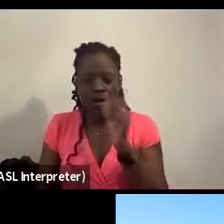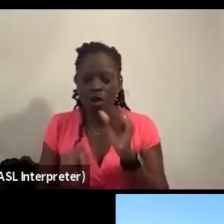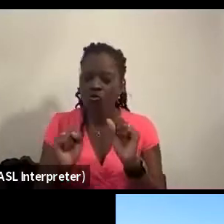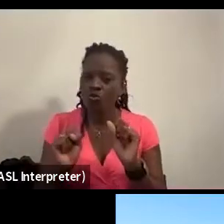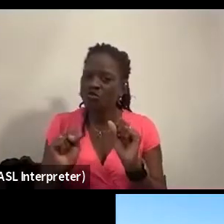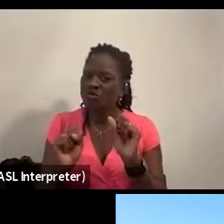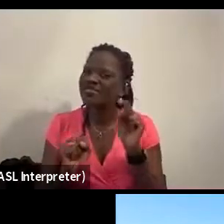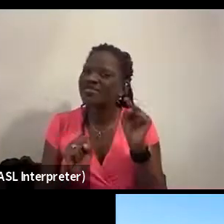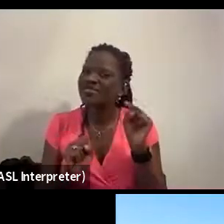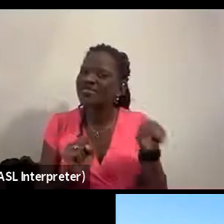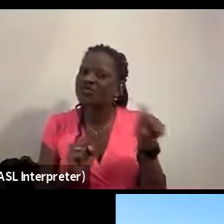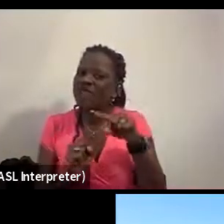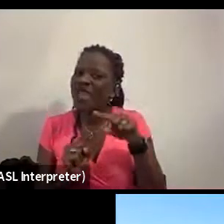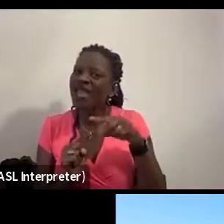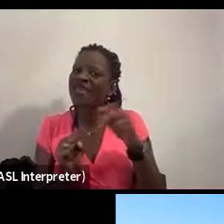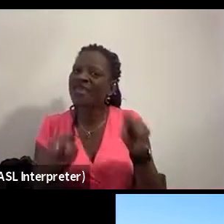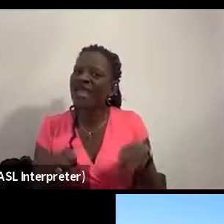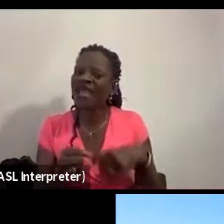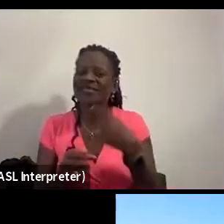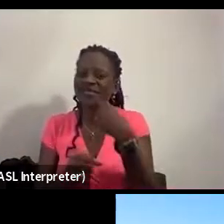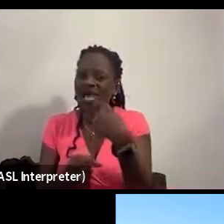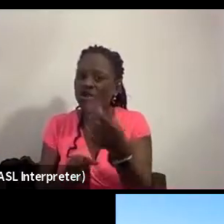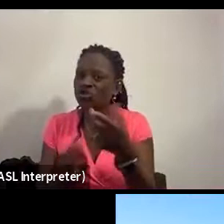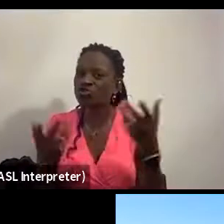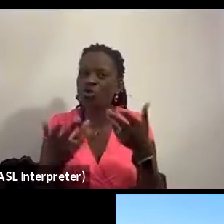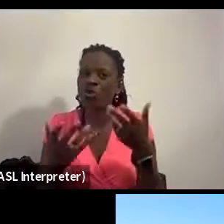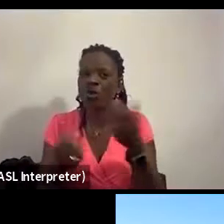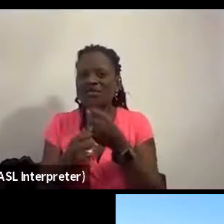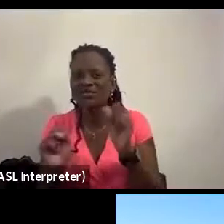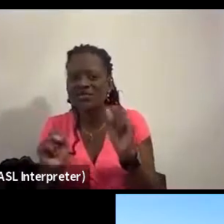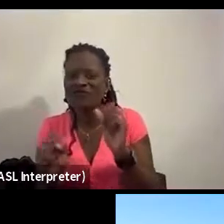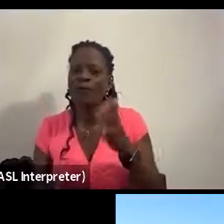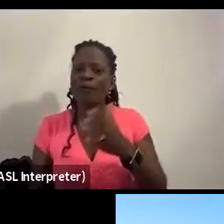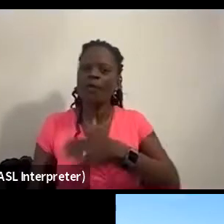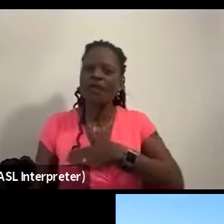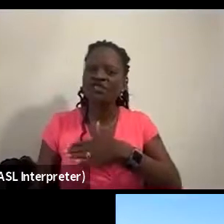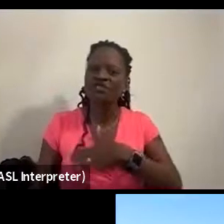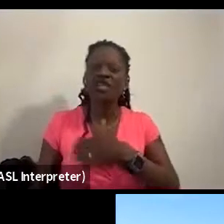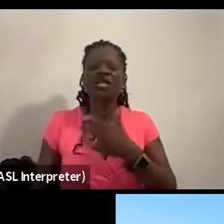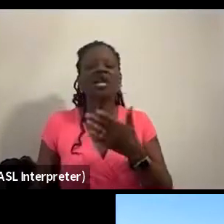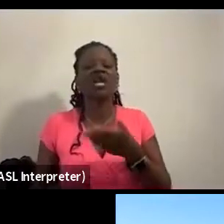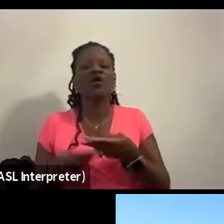women, for women trying to get pregnant and for breastfeeding. Women all say that the vaccine is safer